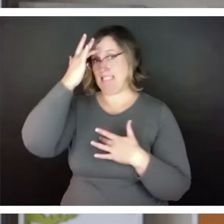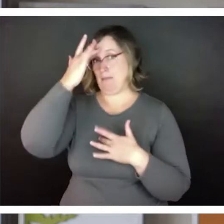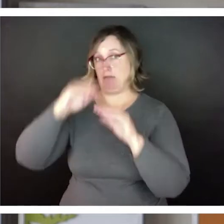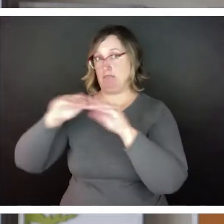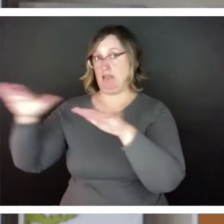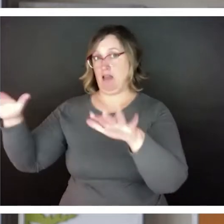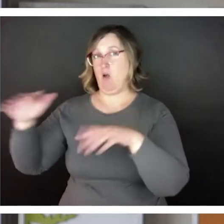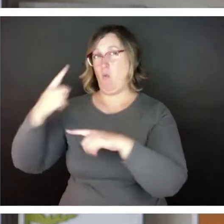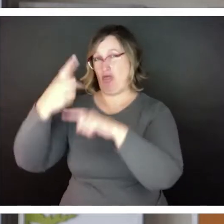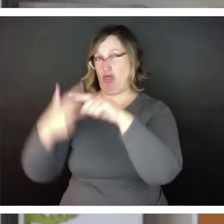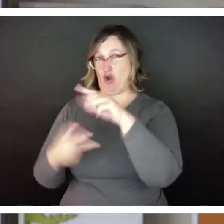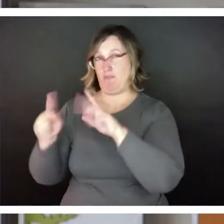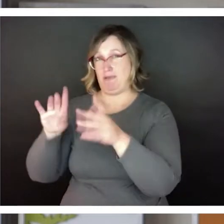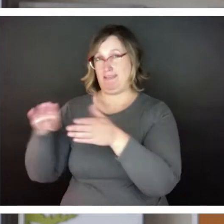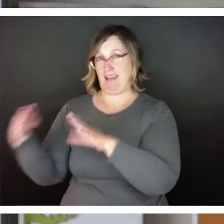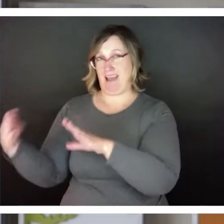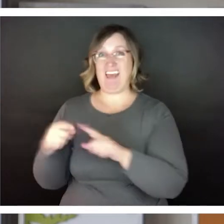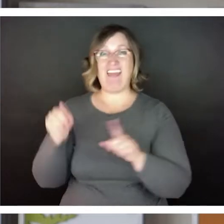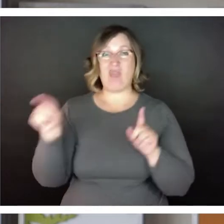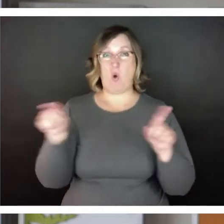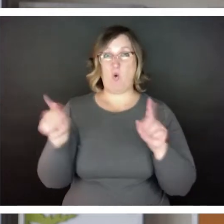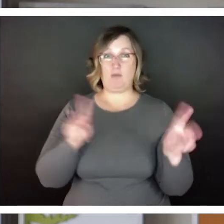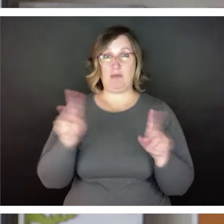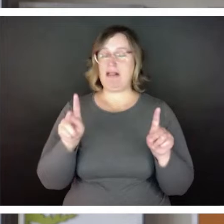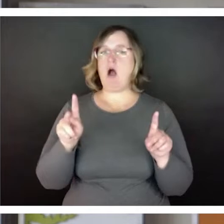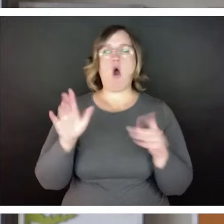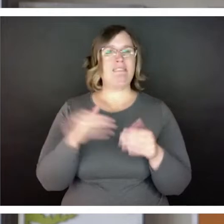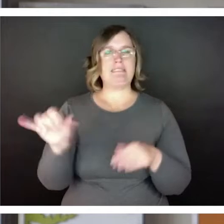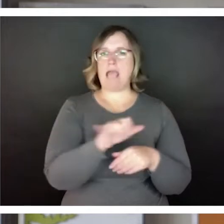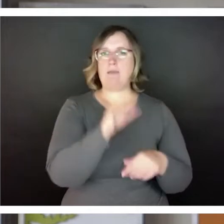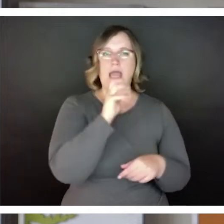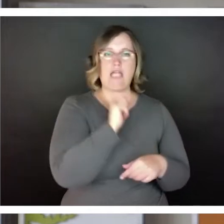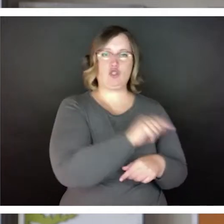They were nearly the same age as you. What rose from that upheaval?